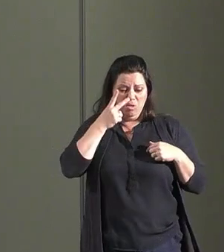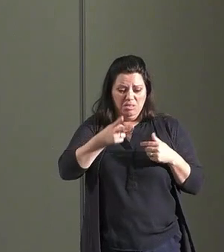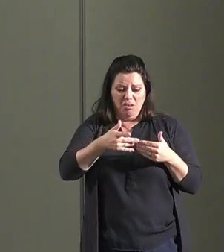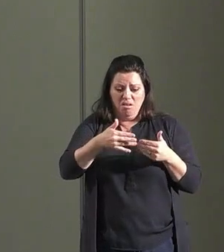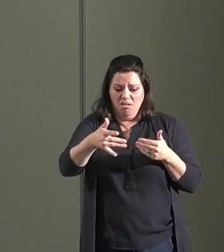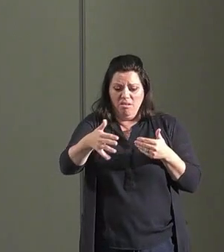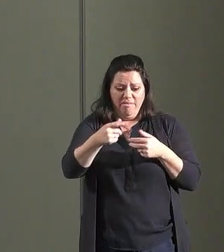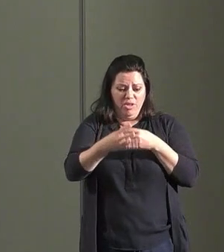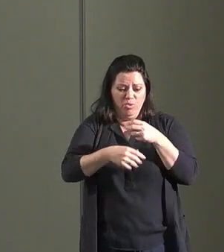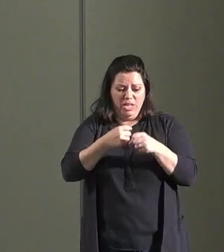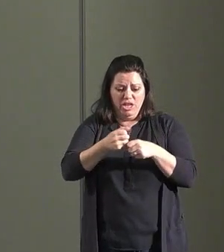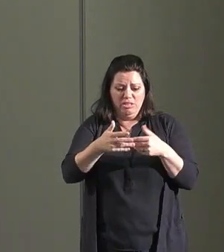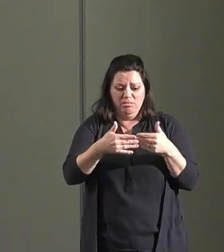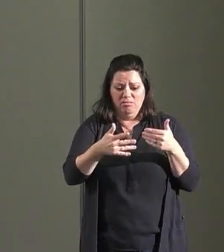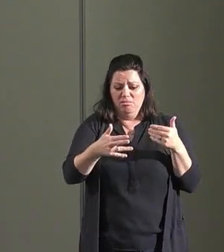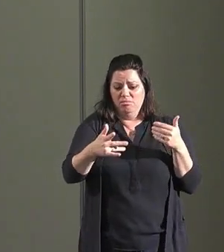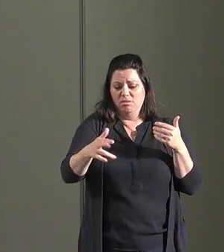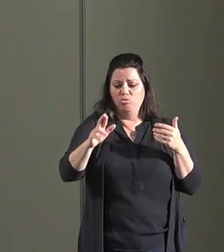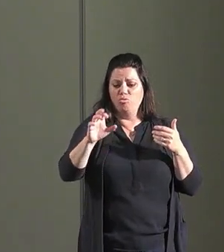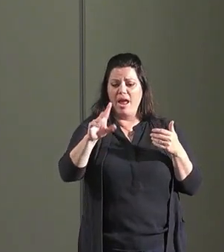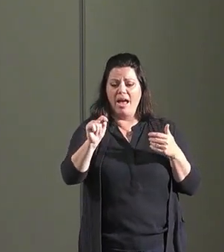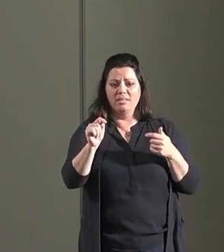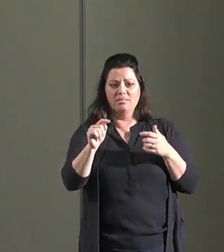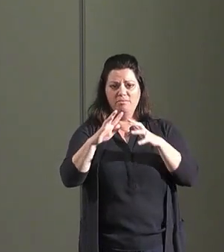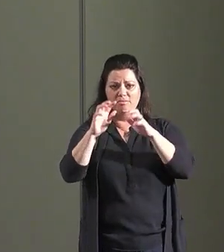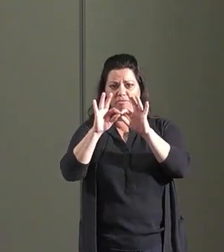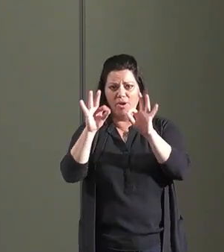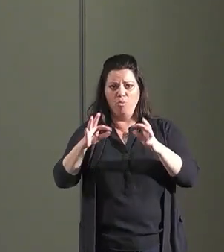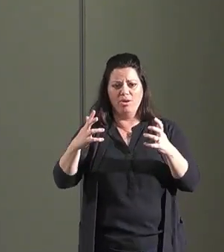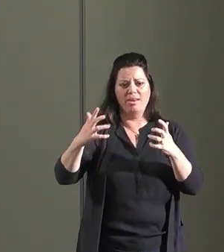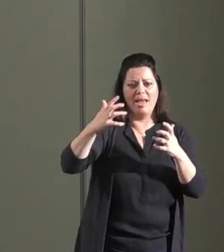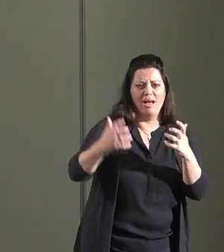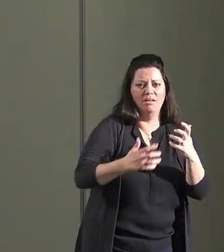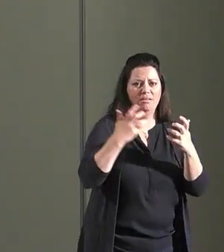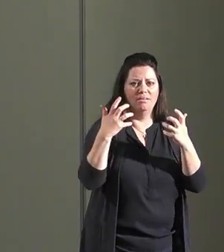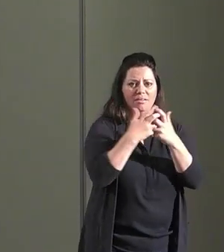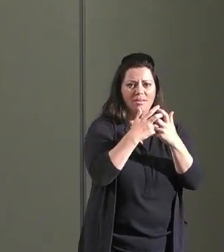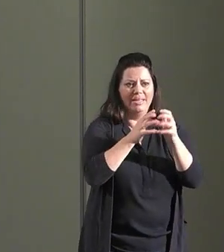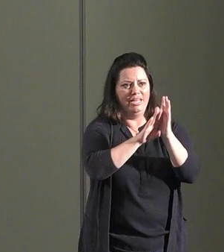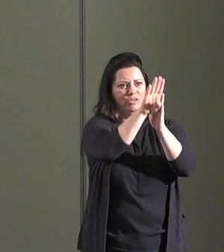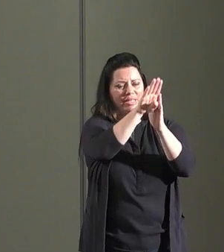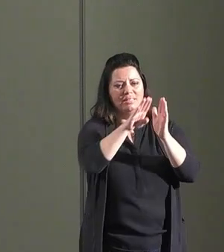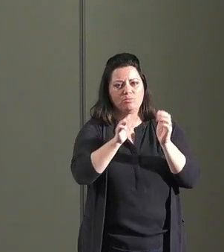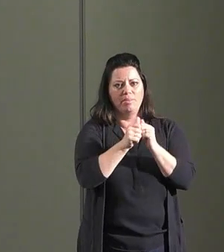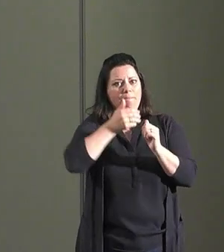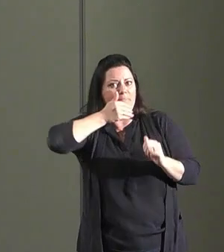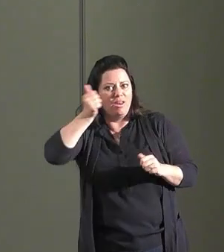years the react framework assigns increase in accessibility. Better accessibility. That